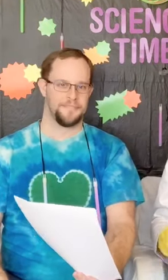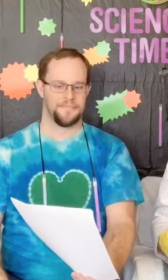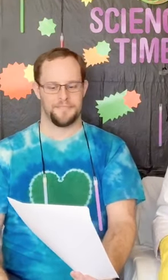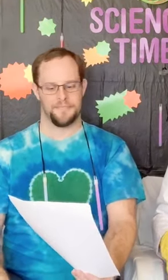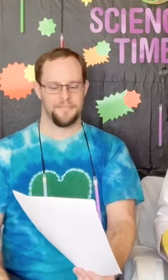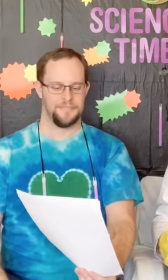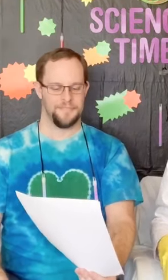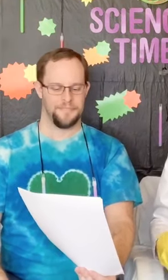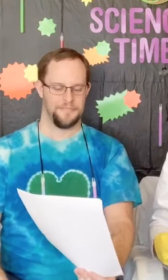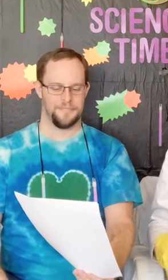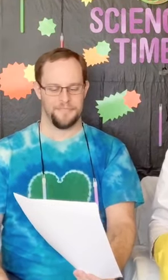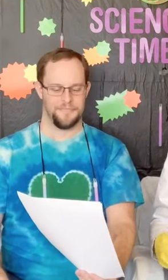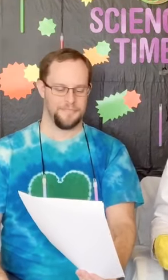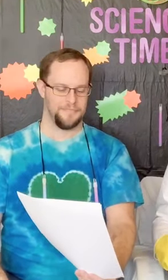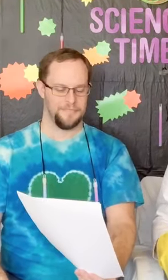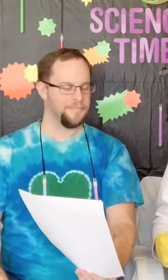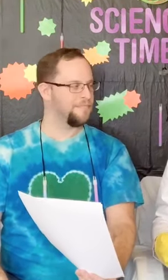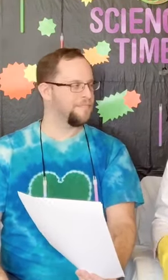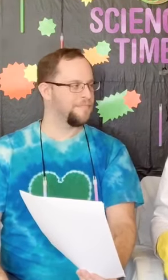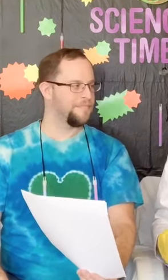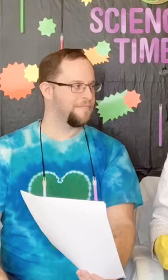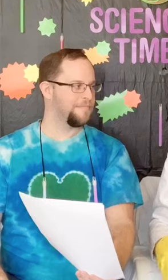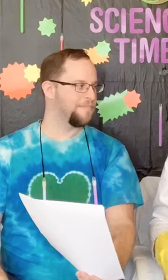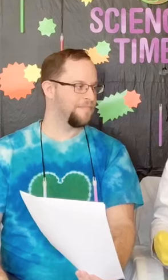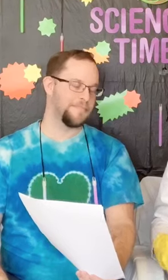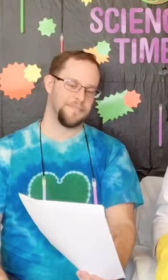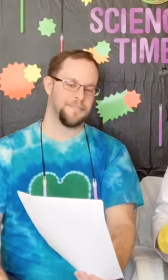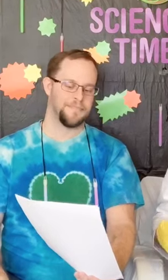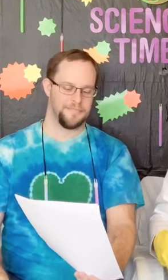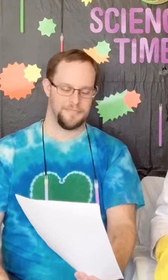That's the way I travel!